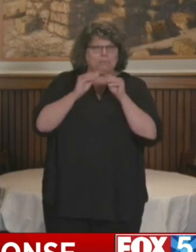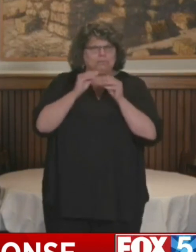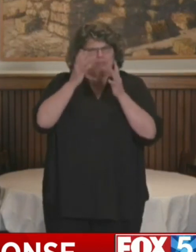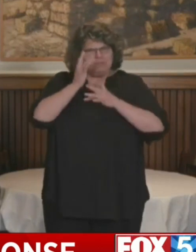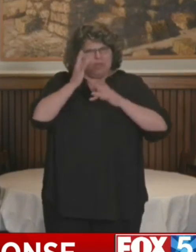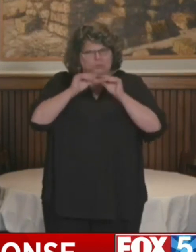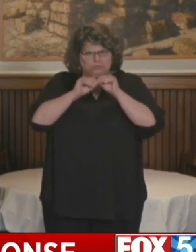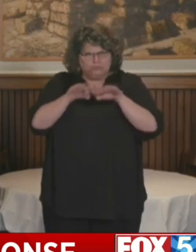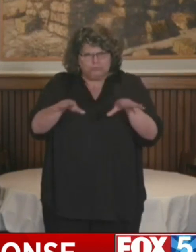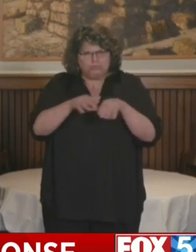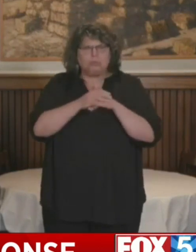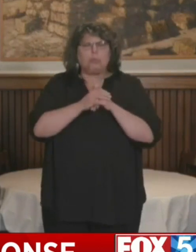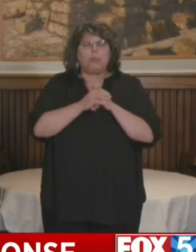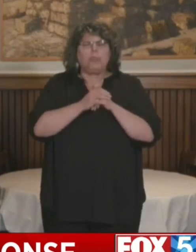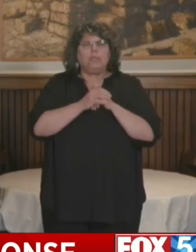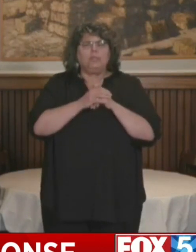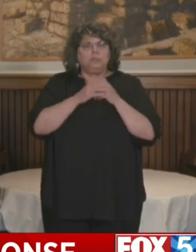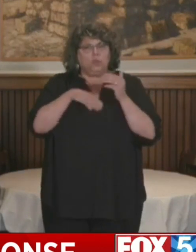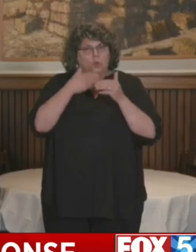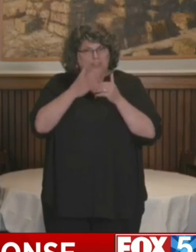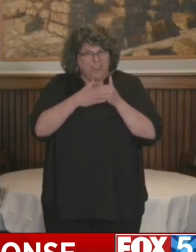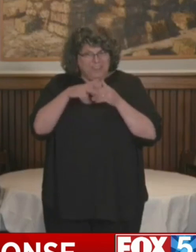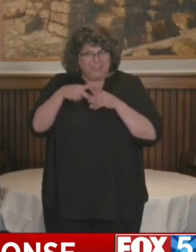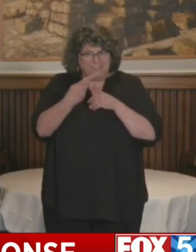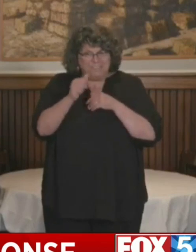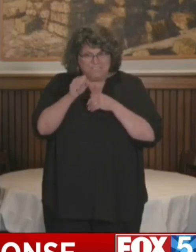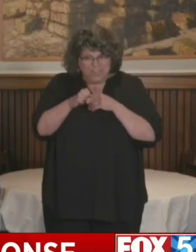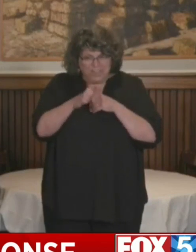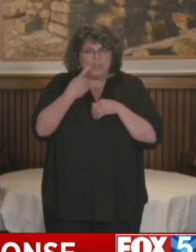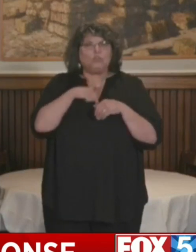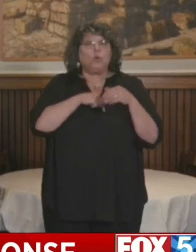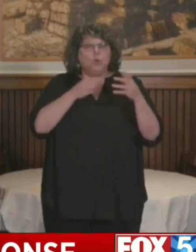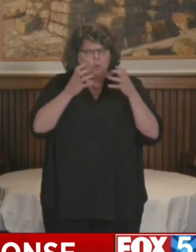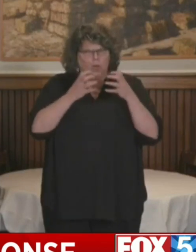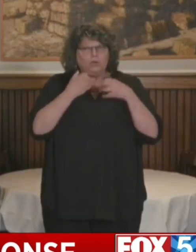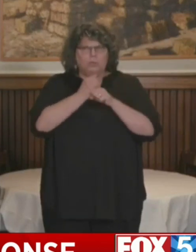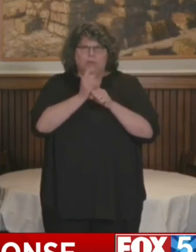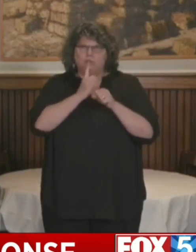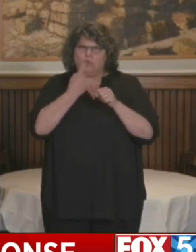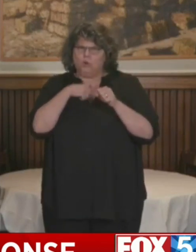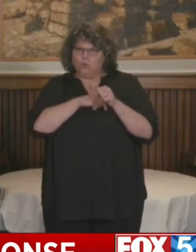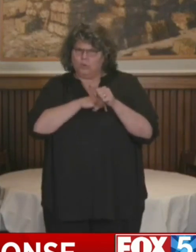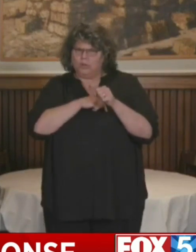CHALLENGING IN TERMS OF PROTECTING PEOPLE AND PROTECTING THE SPREAD OF THIS